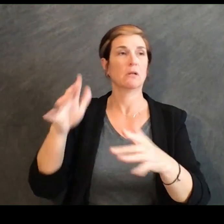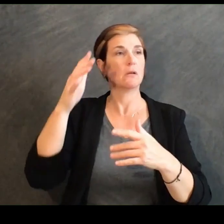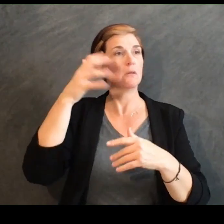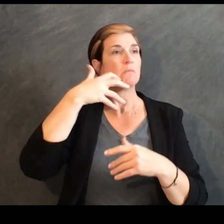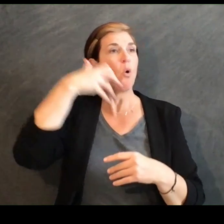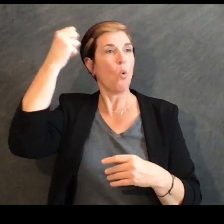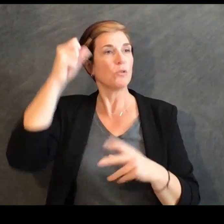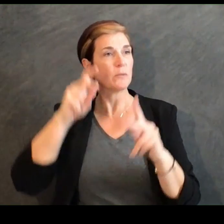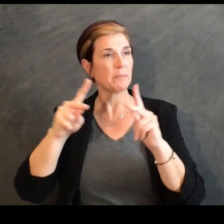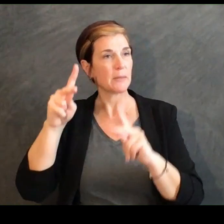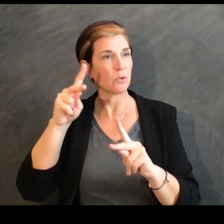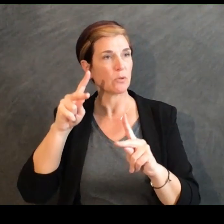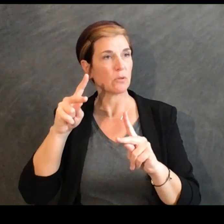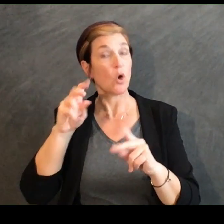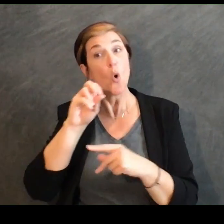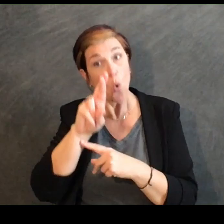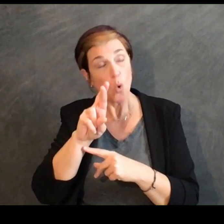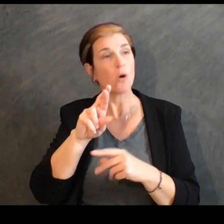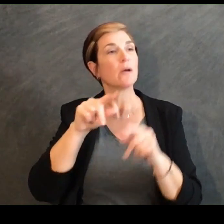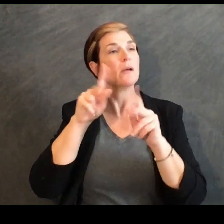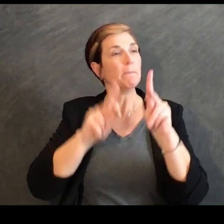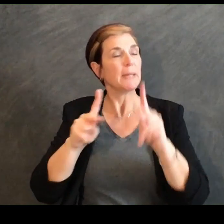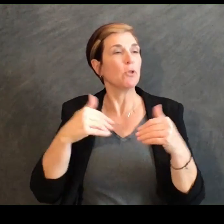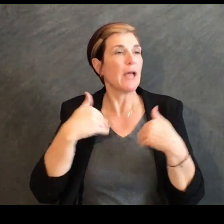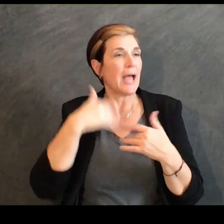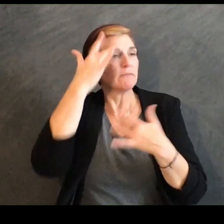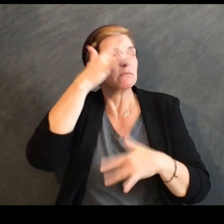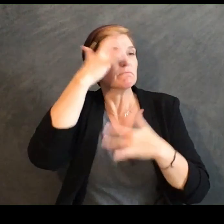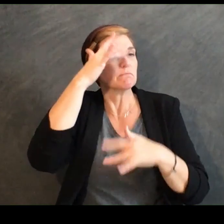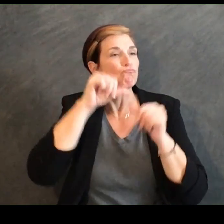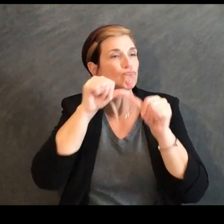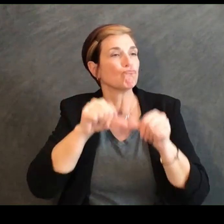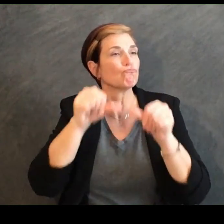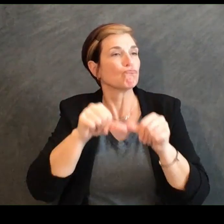same thing holds true for a variety of other disease why cancer is more